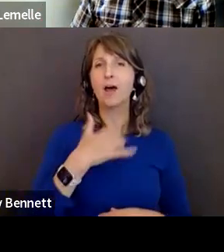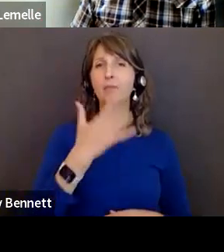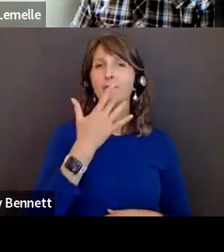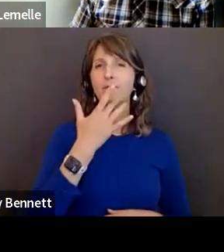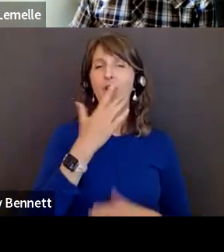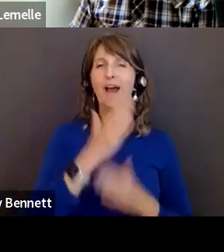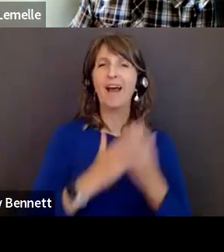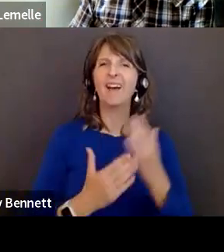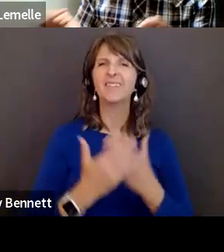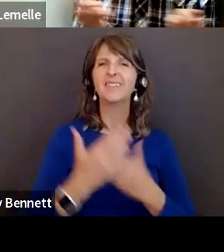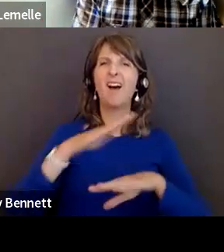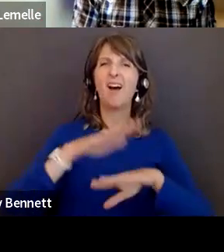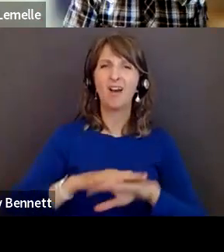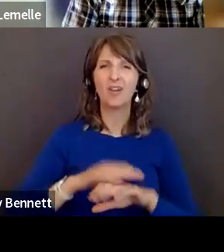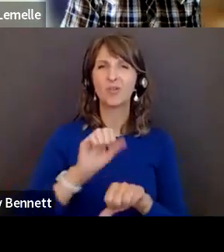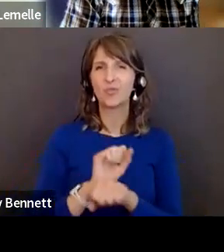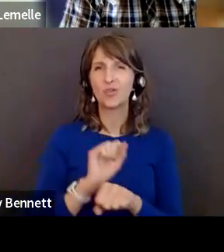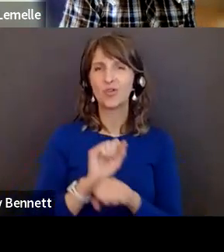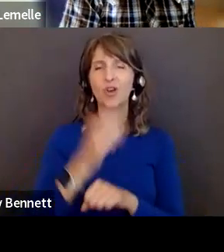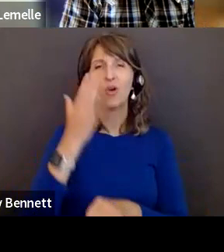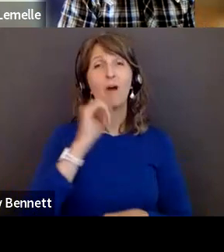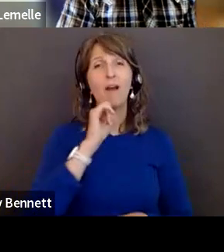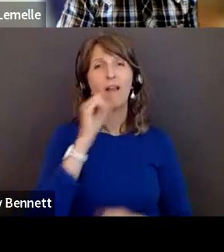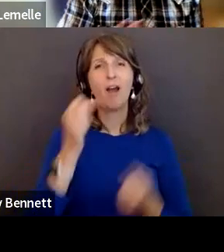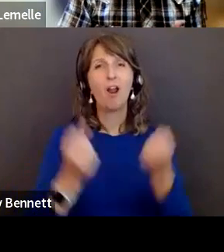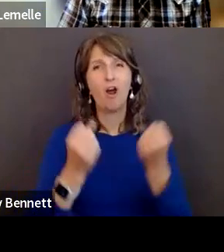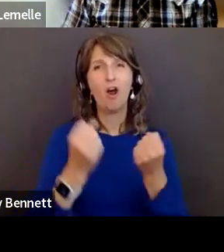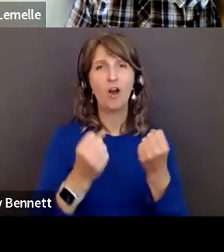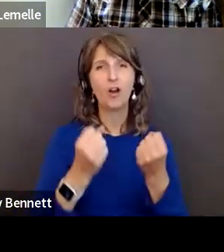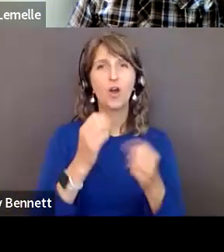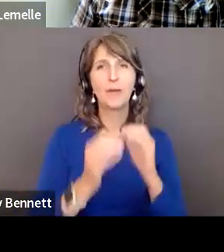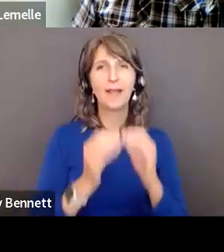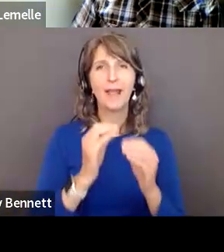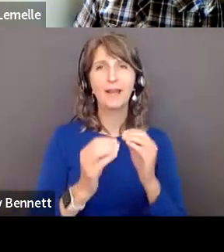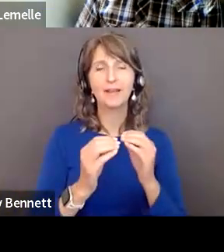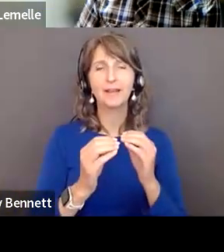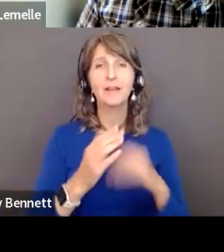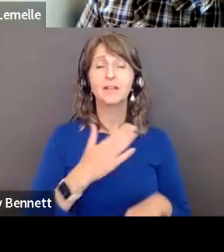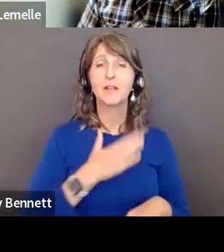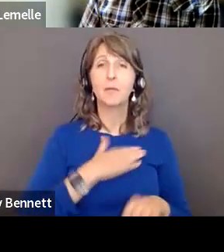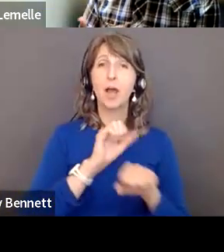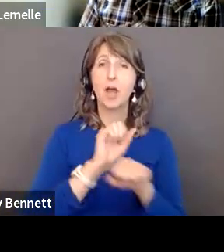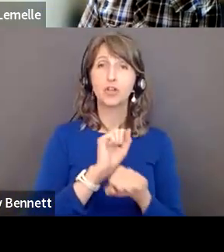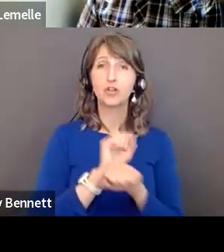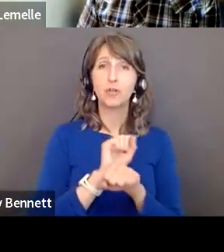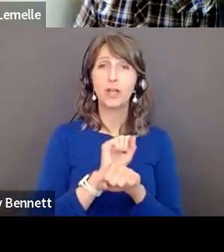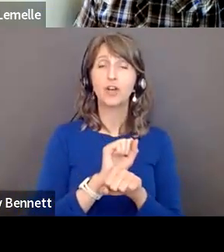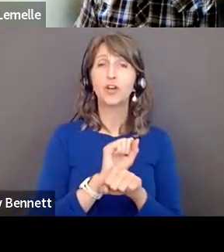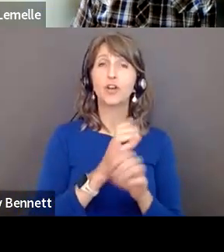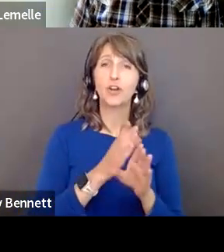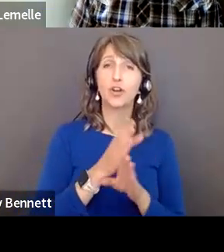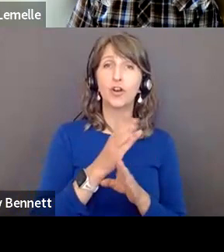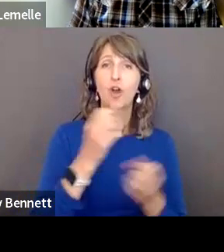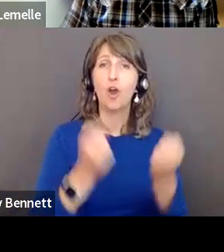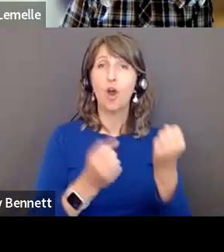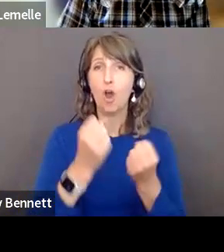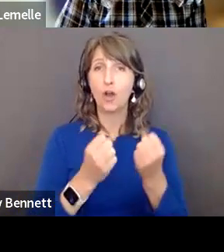So how about I become all mechanic and and pursue my career in that in all my cans that I also had a a very fine interest in it.